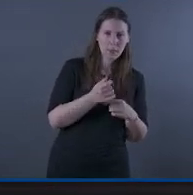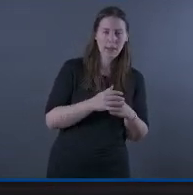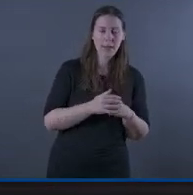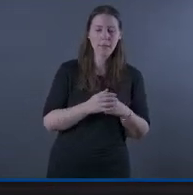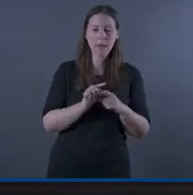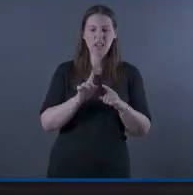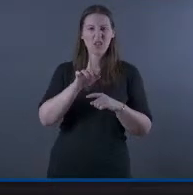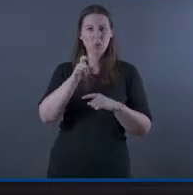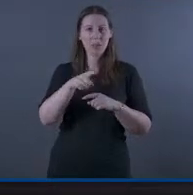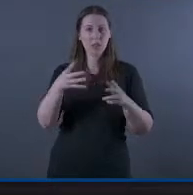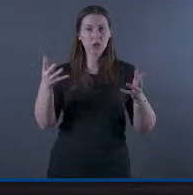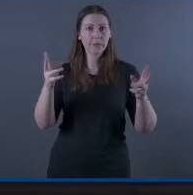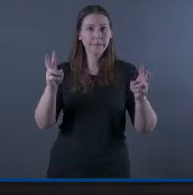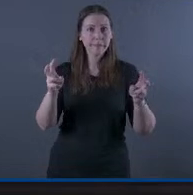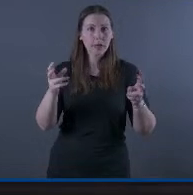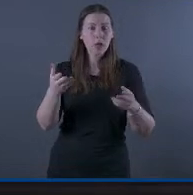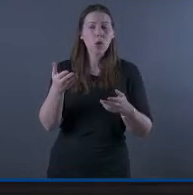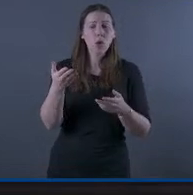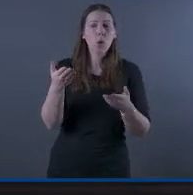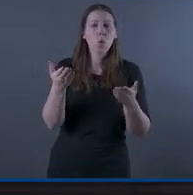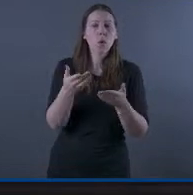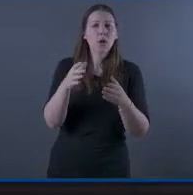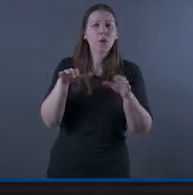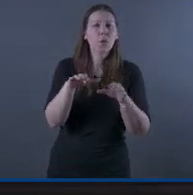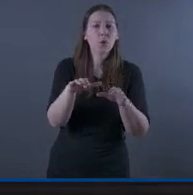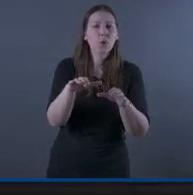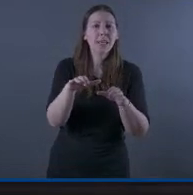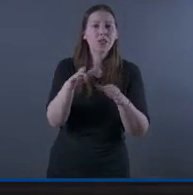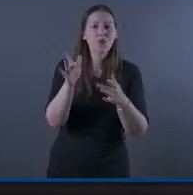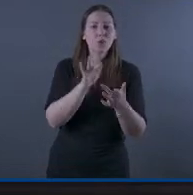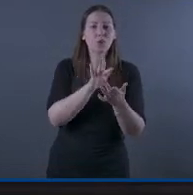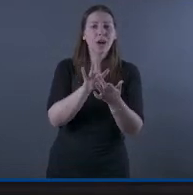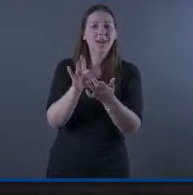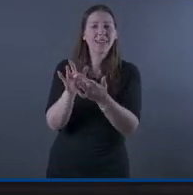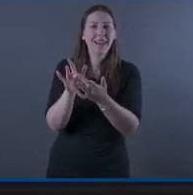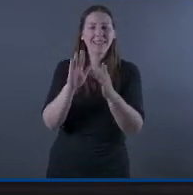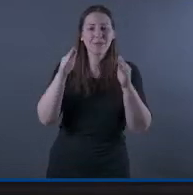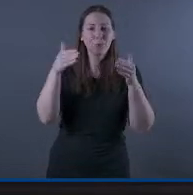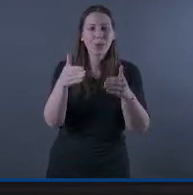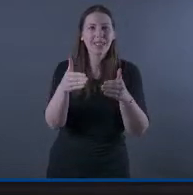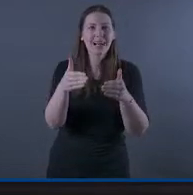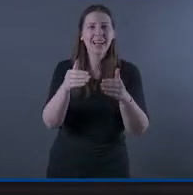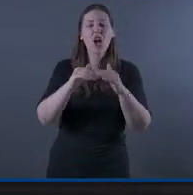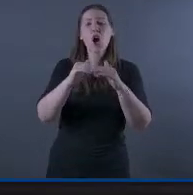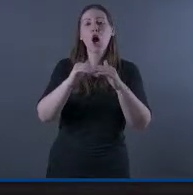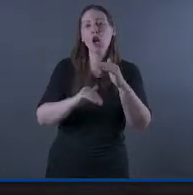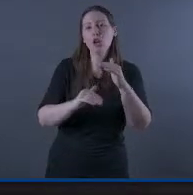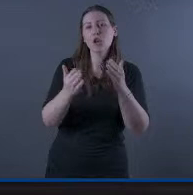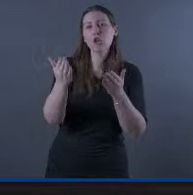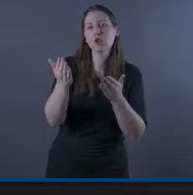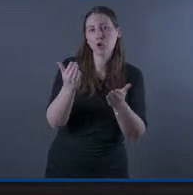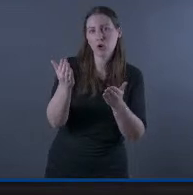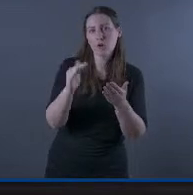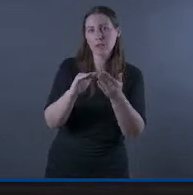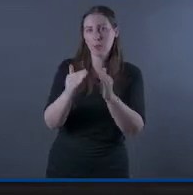to reach the underserved communities in Whatcom County? And I know each of us really have an eye on this and a focus